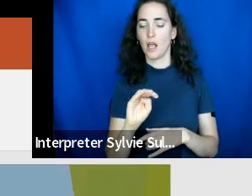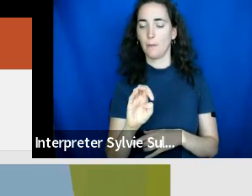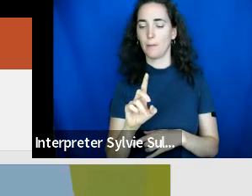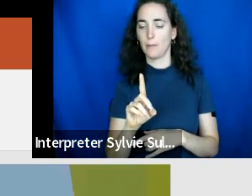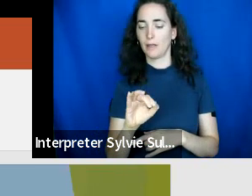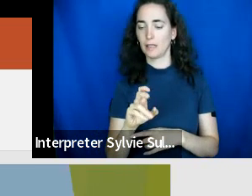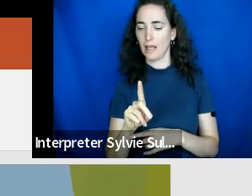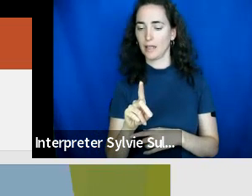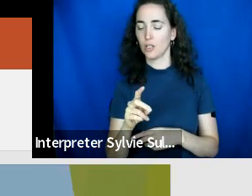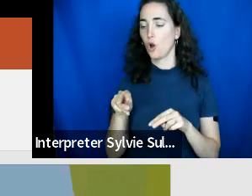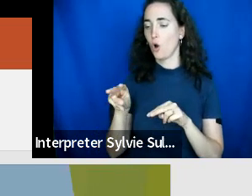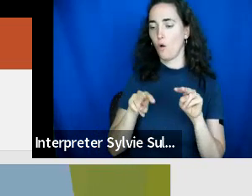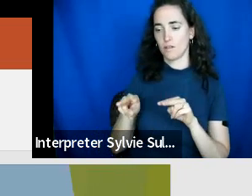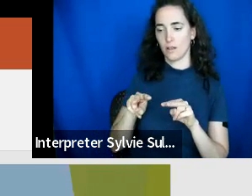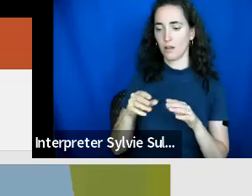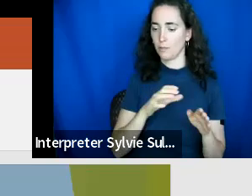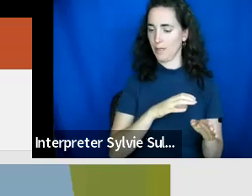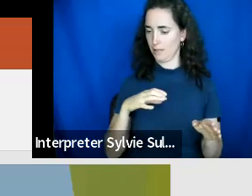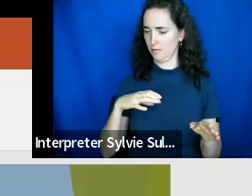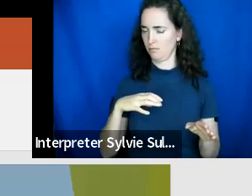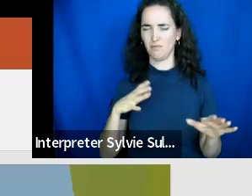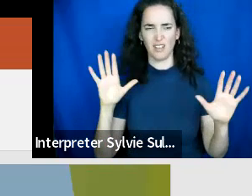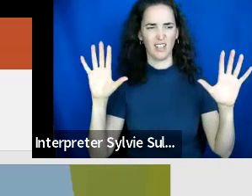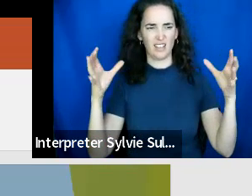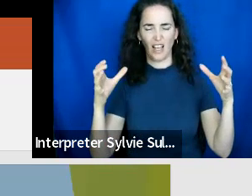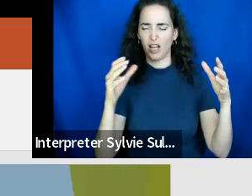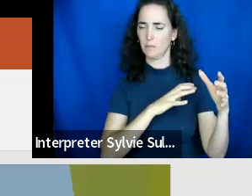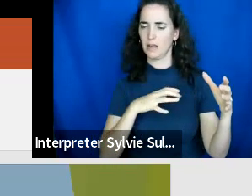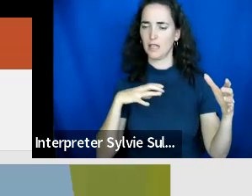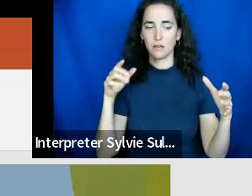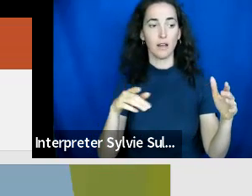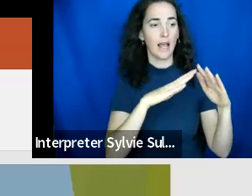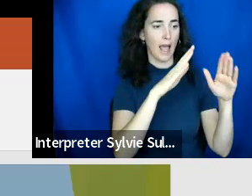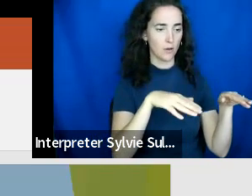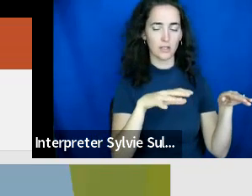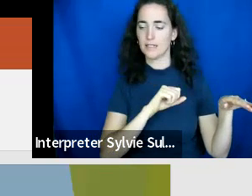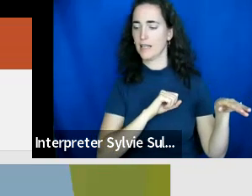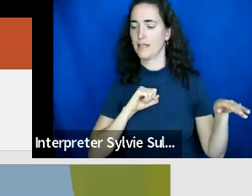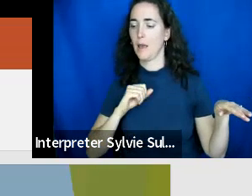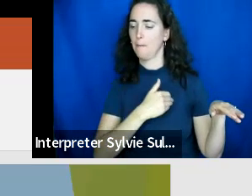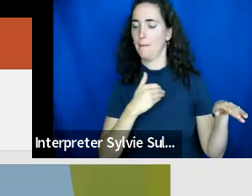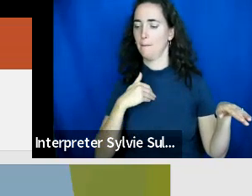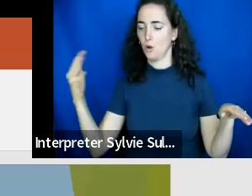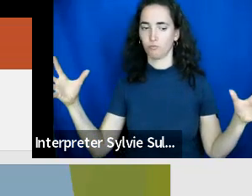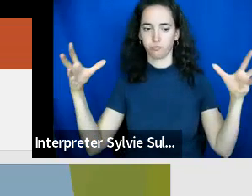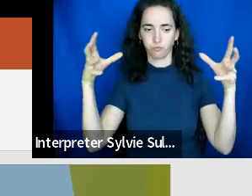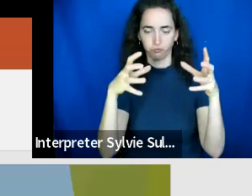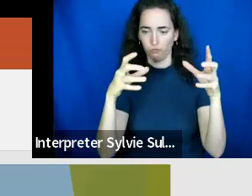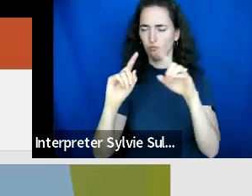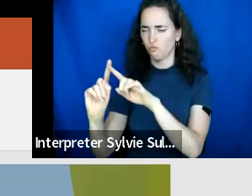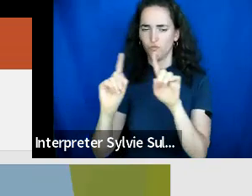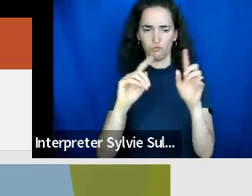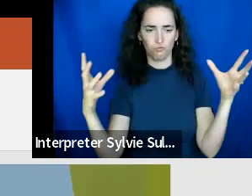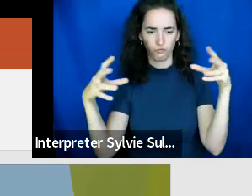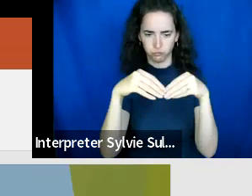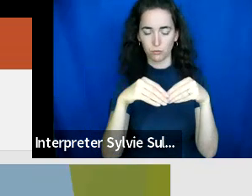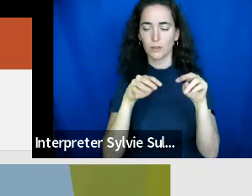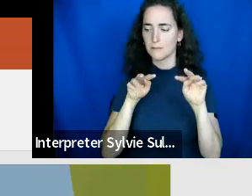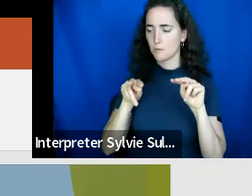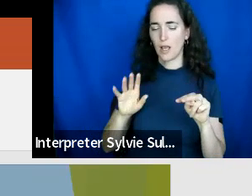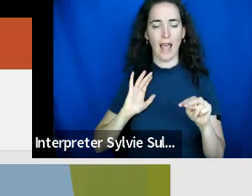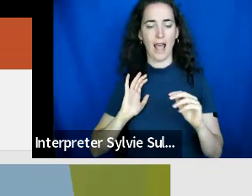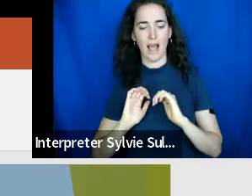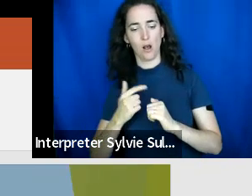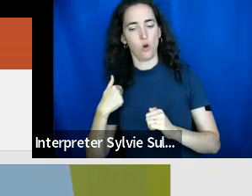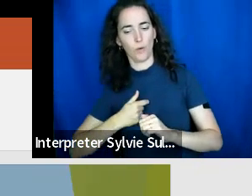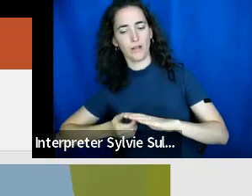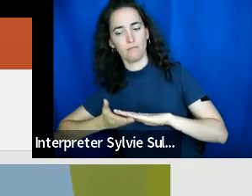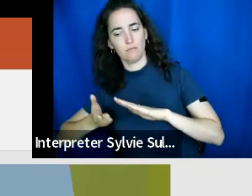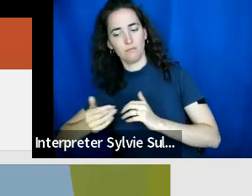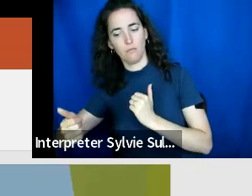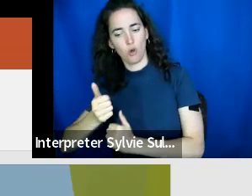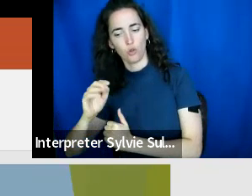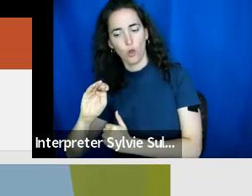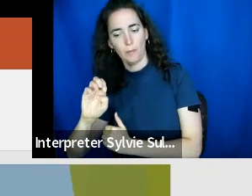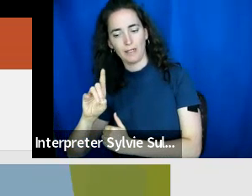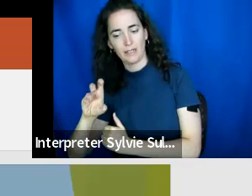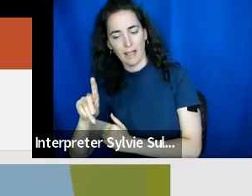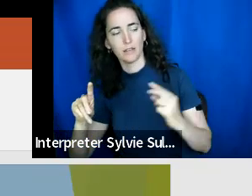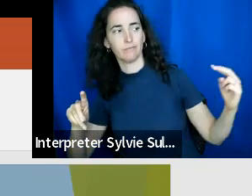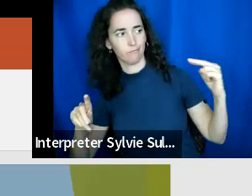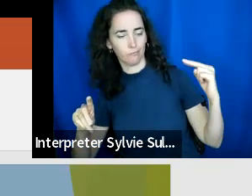Which is a combination of both House and Senate members who look closely at how we are operating within medicaid